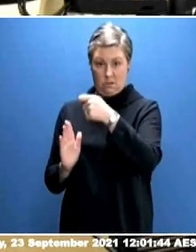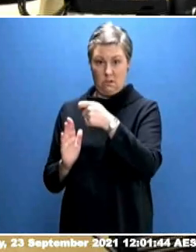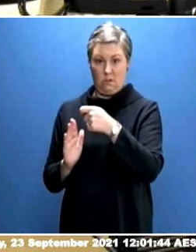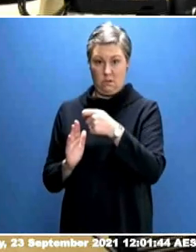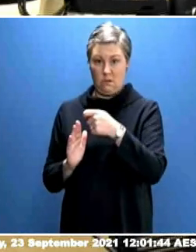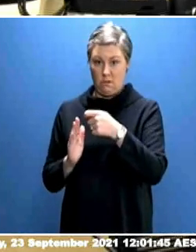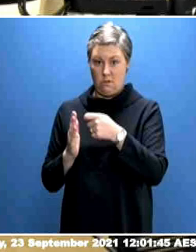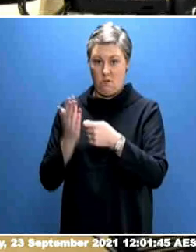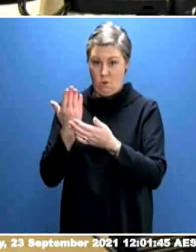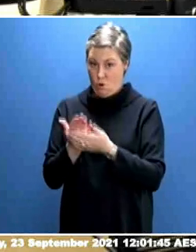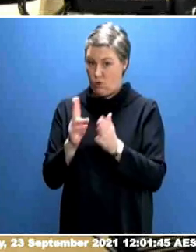that's operating in the Northern Territory,